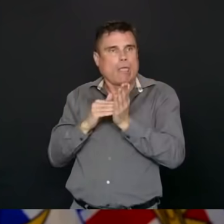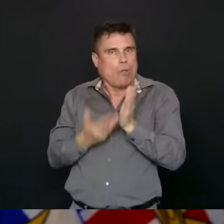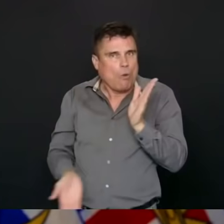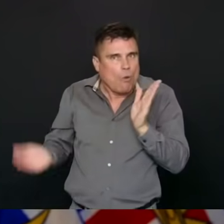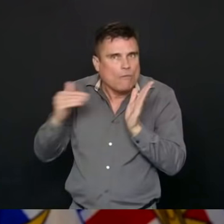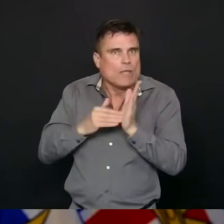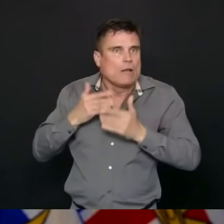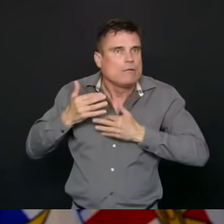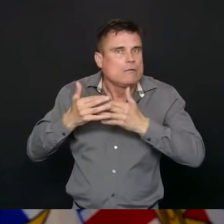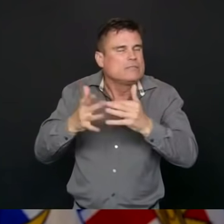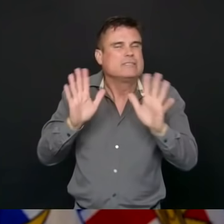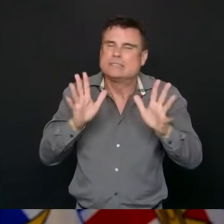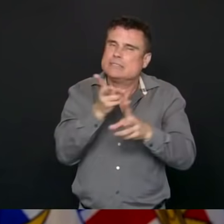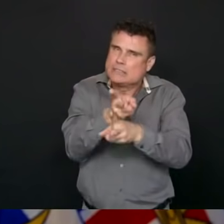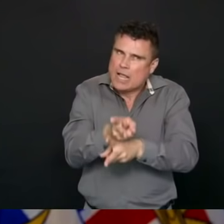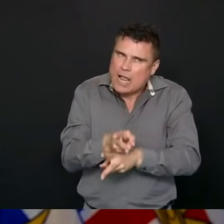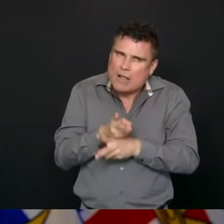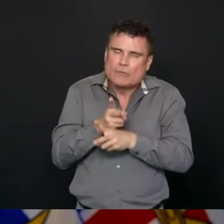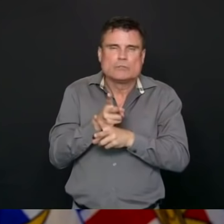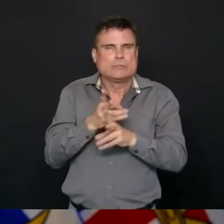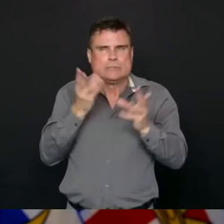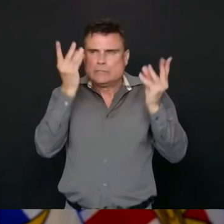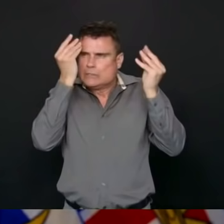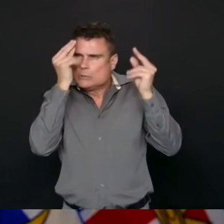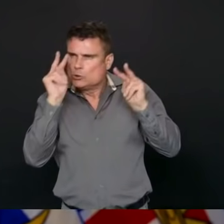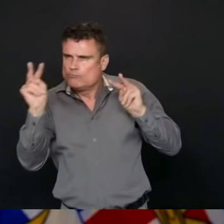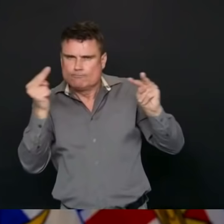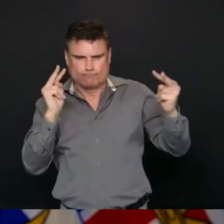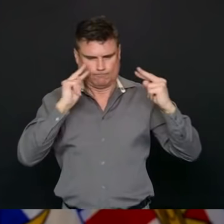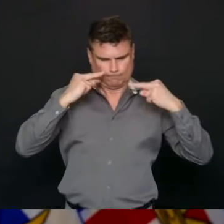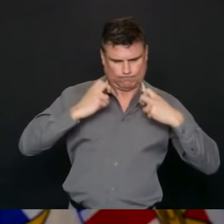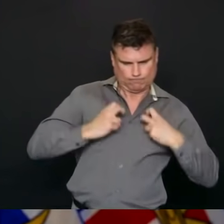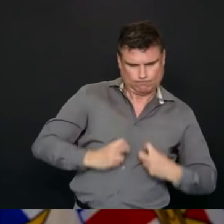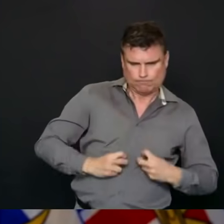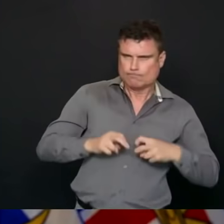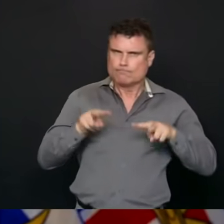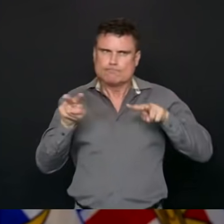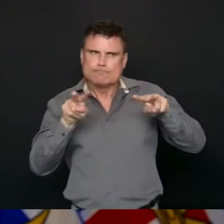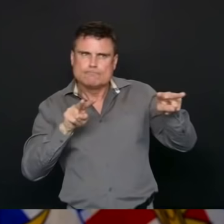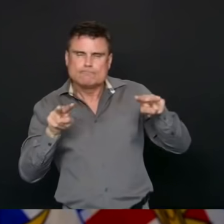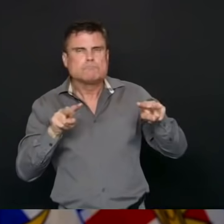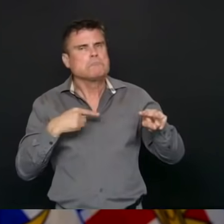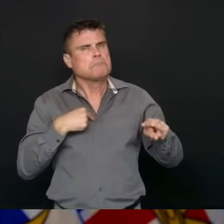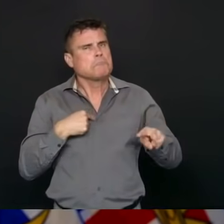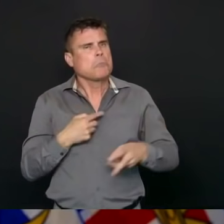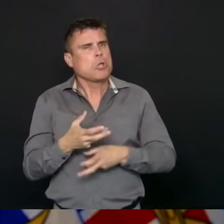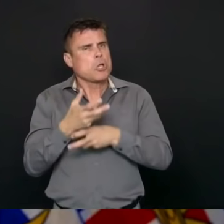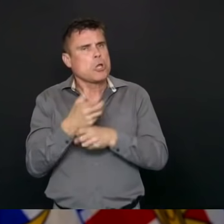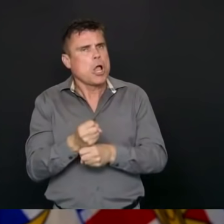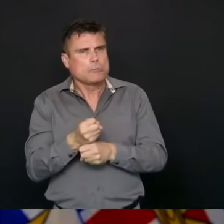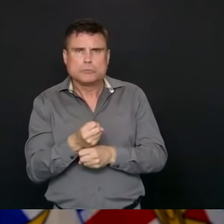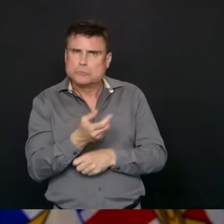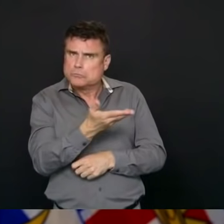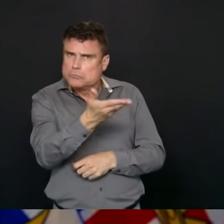We are taking it thoughtfully and I'm confident if we continue to do what we